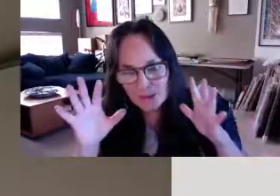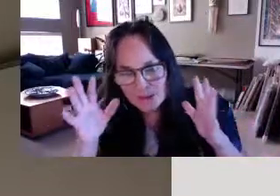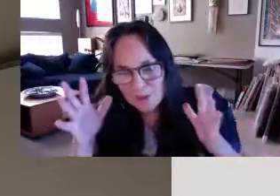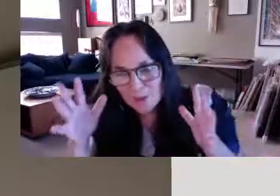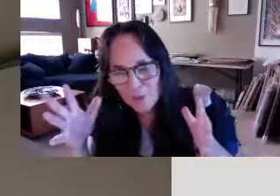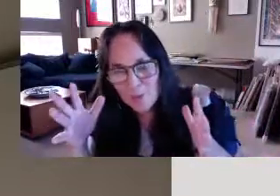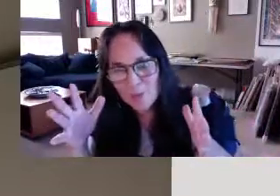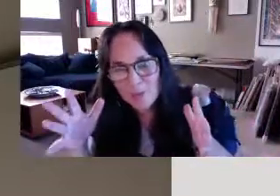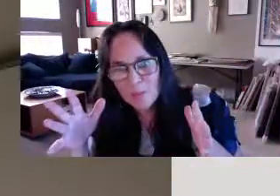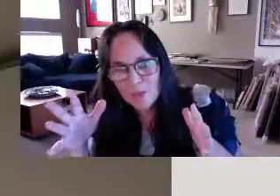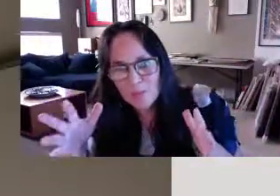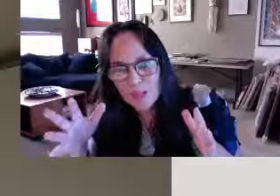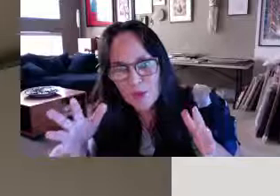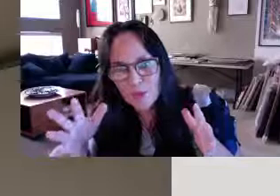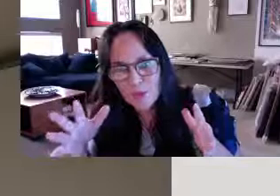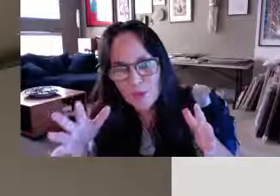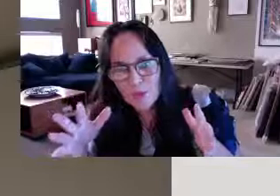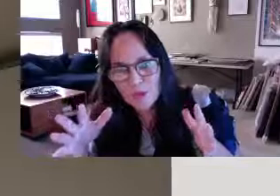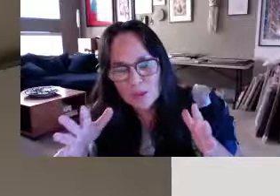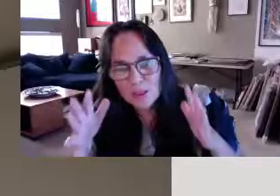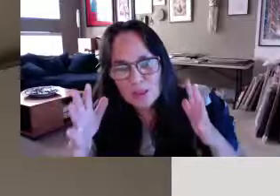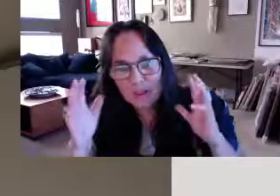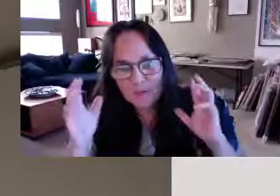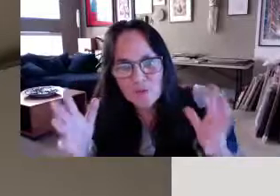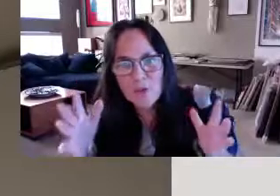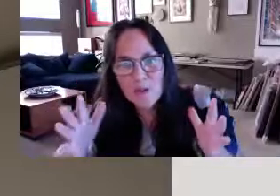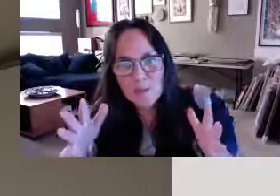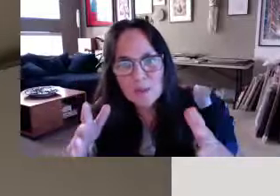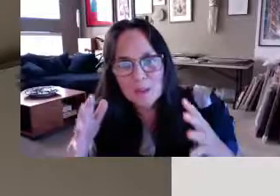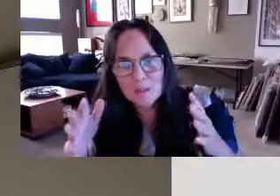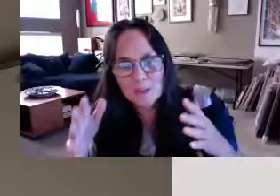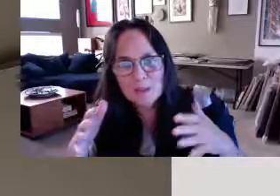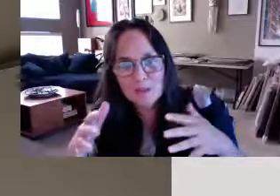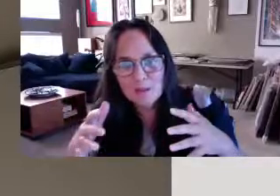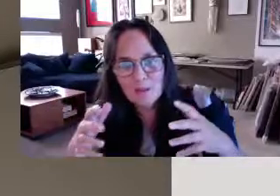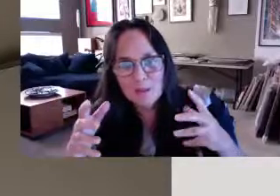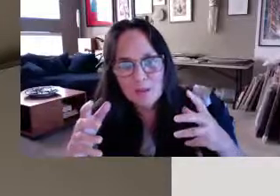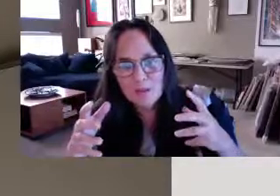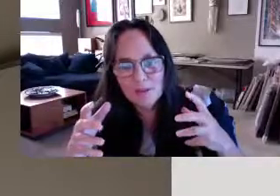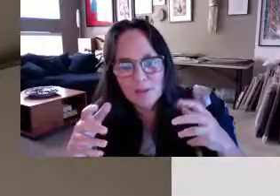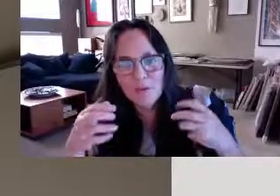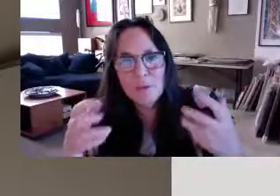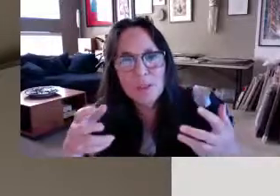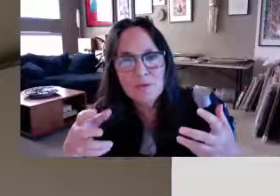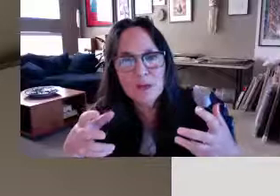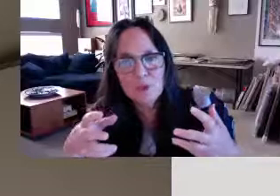this incredible image of the natural world is framed it's like a sort of a framing device